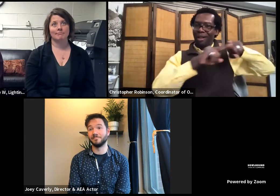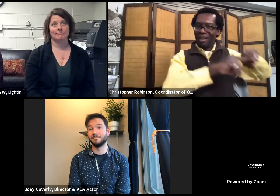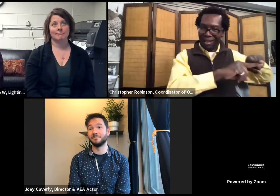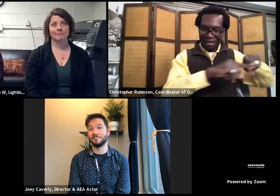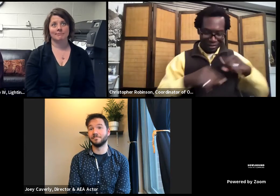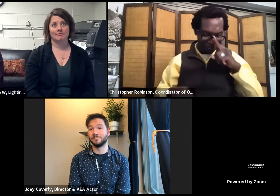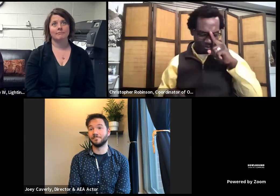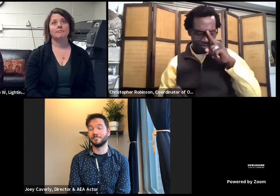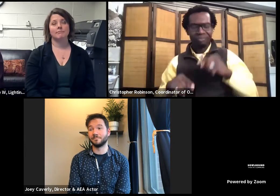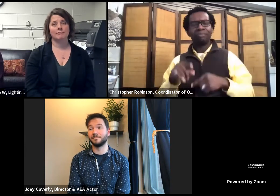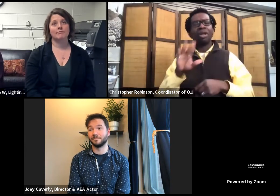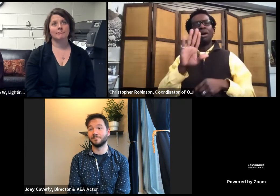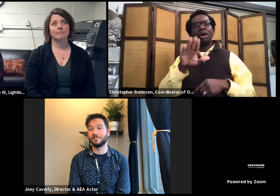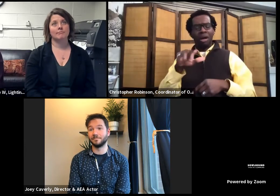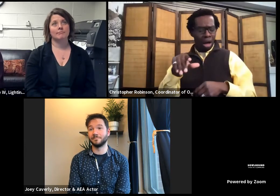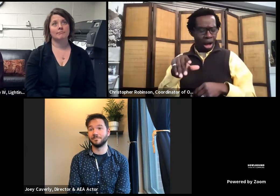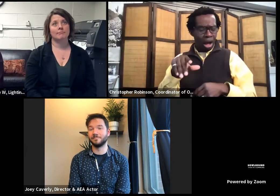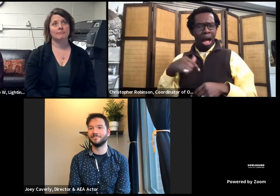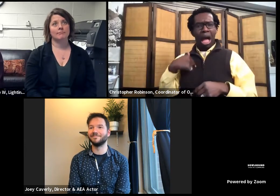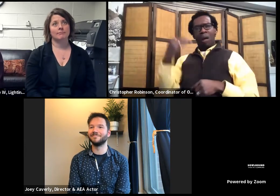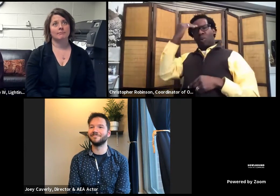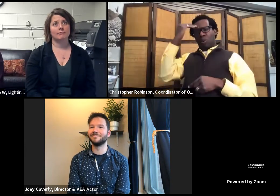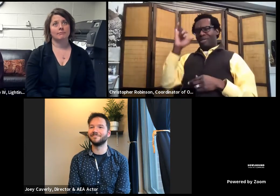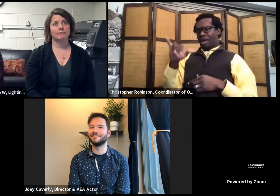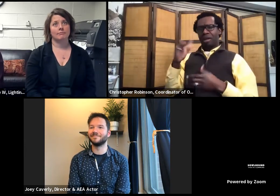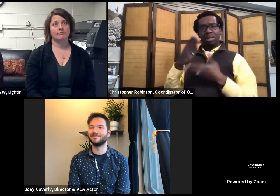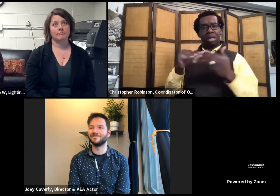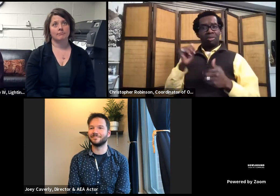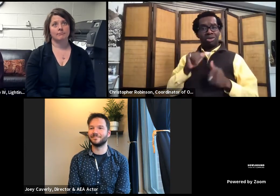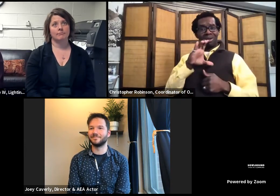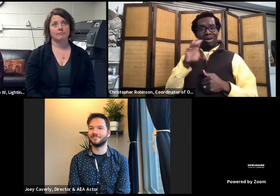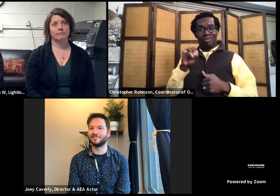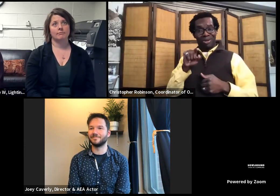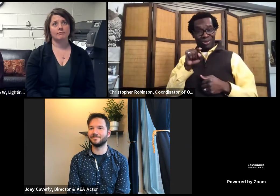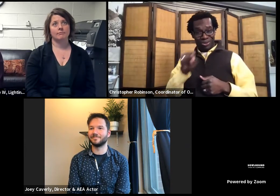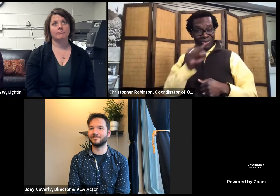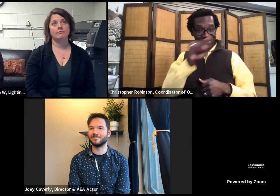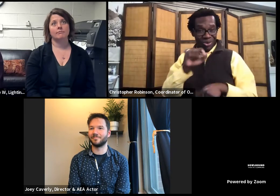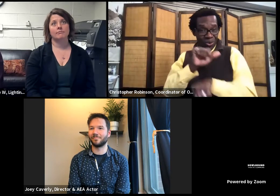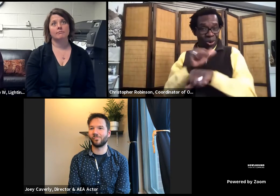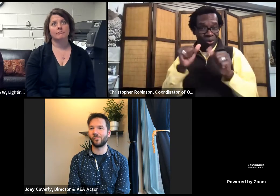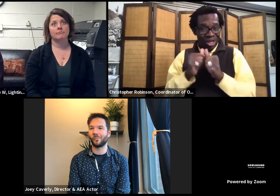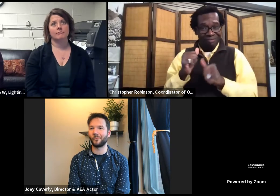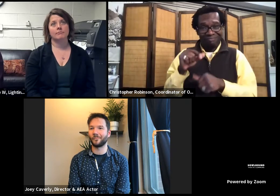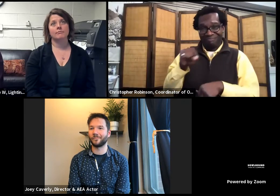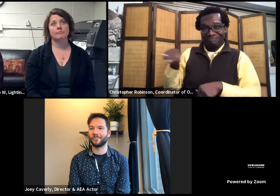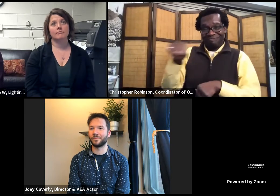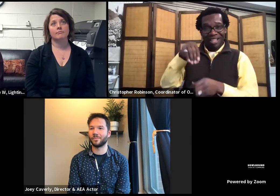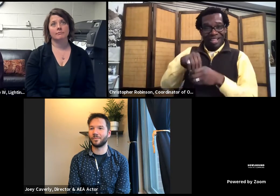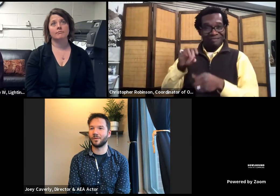Like, the stage manager is deaf, then we have deaf artists working and the manager is deaf, and you don't need an interpreter for that interaction.